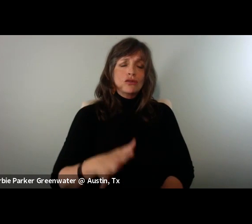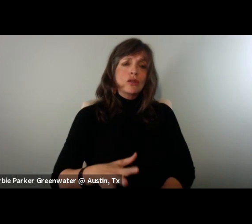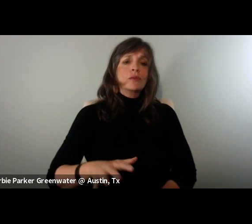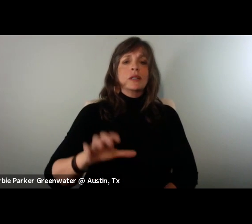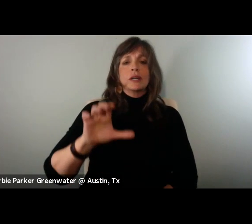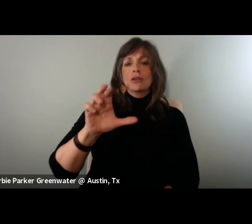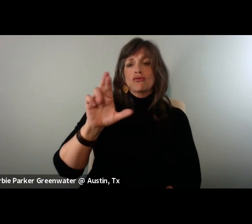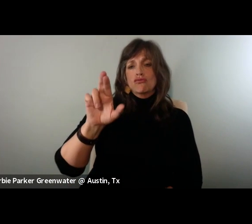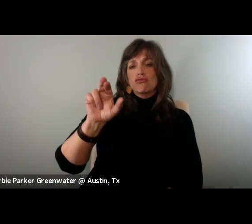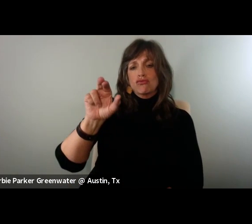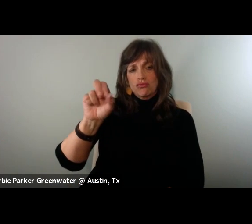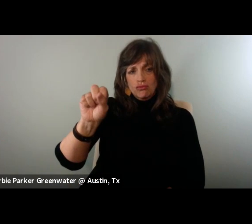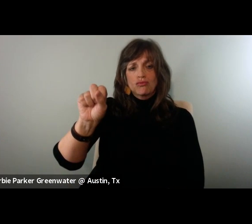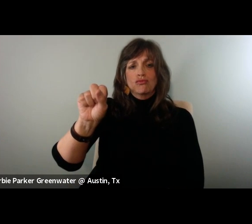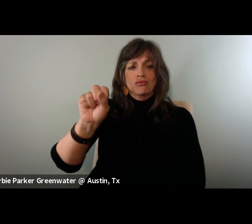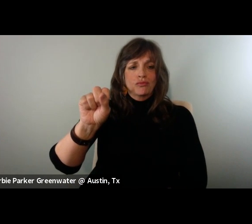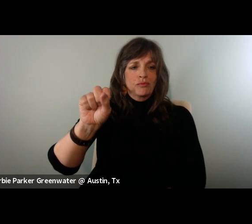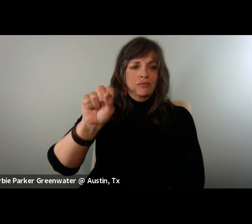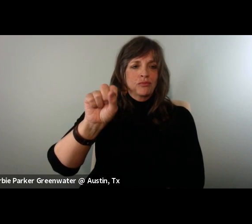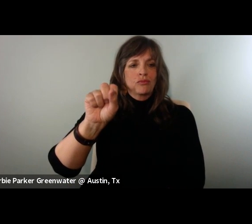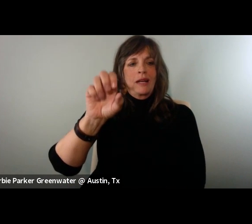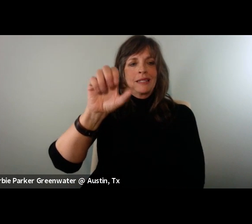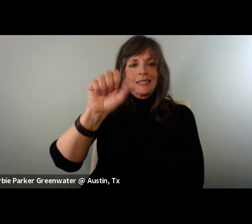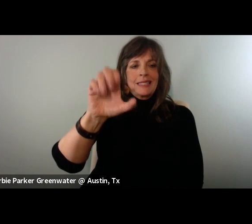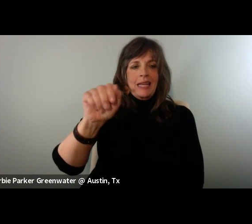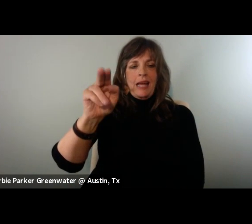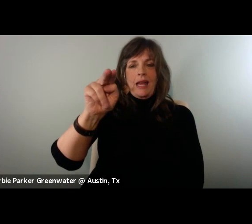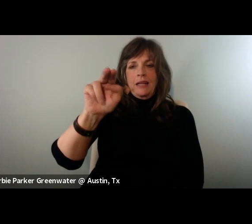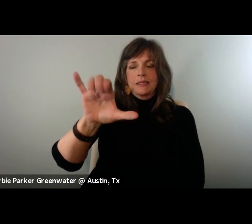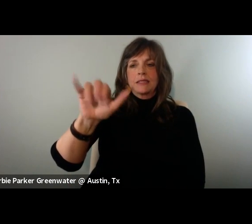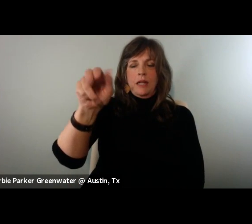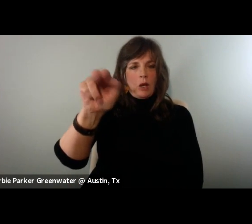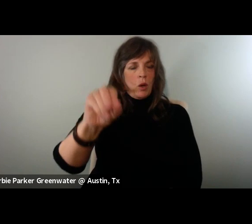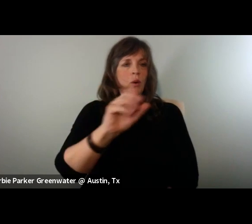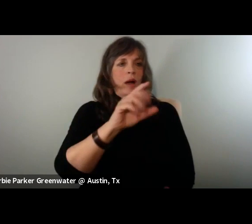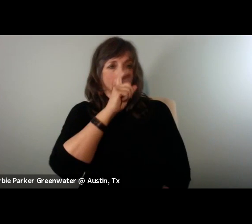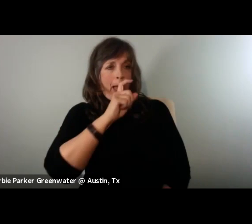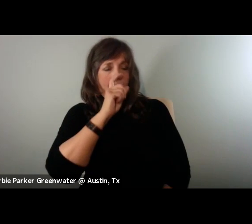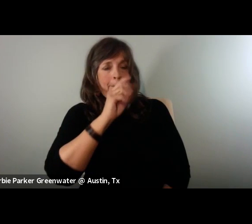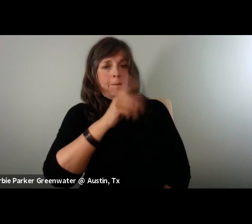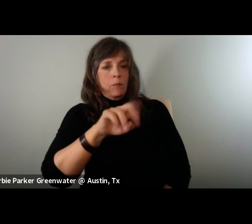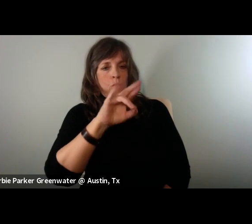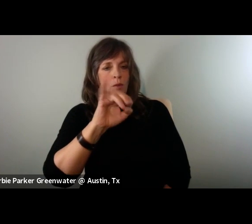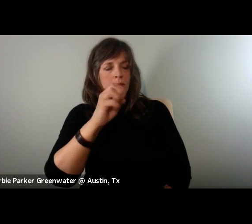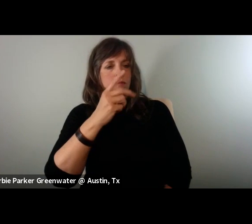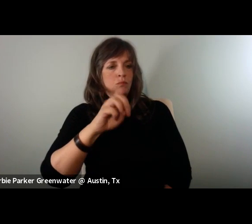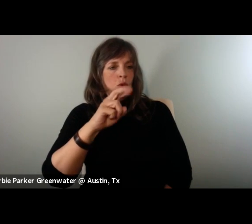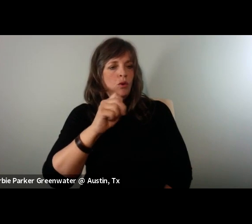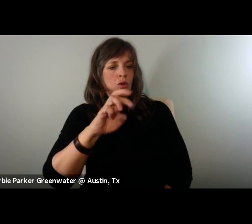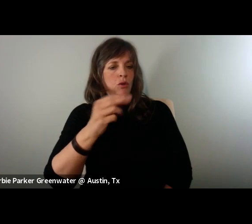and Barbie Parker Greenwater, and captioning service from the National Captioning Institute are absolutely vital to this conversation and we thank them